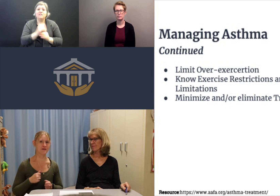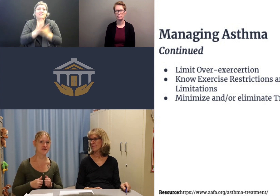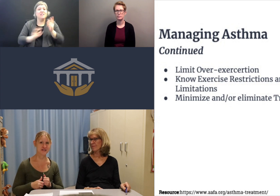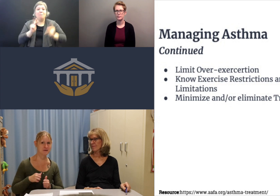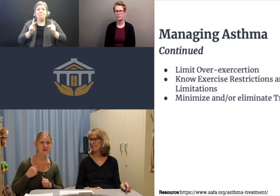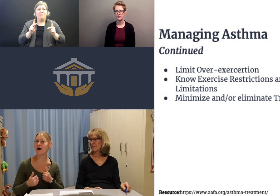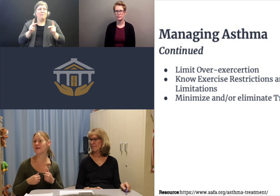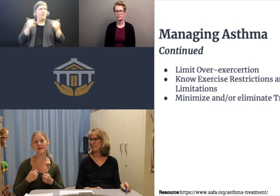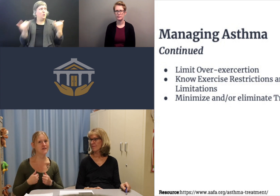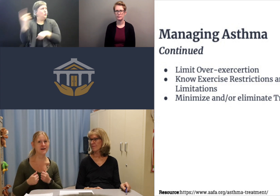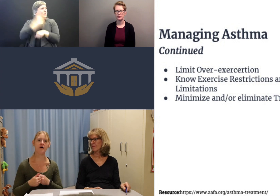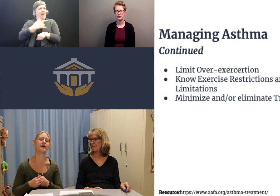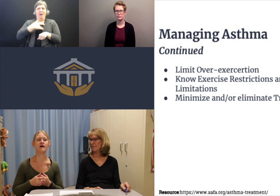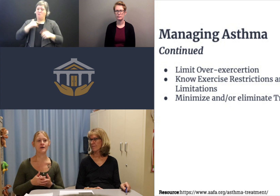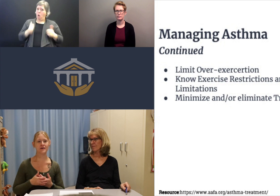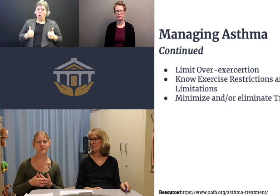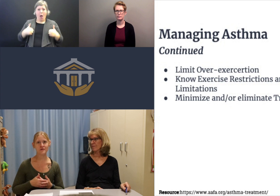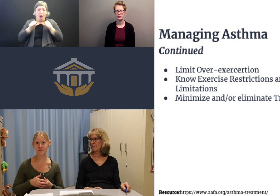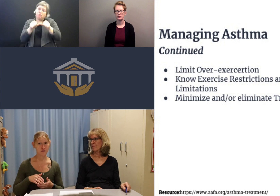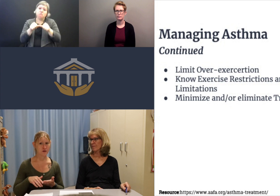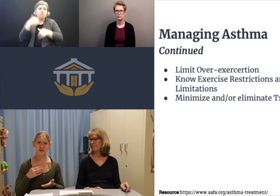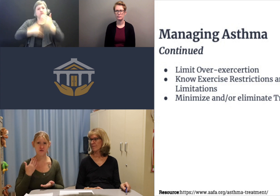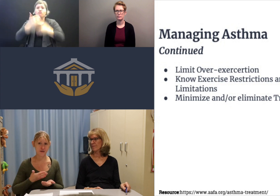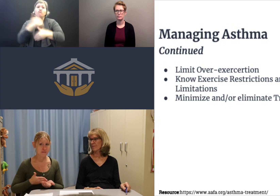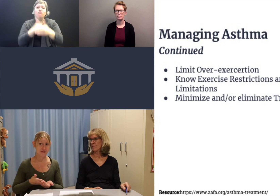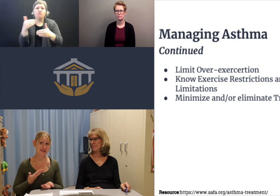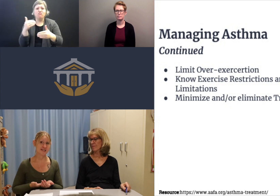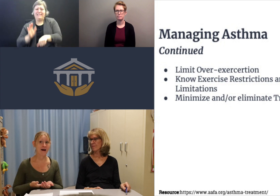want to just keep going, going, going. But if you know that you can only do 30 minutes at a time,